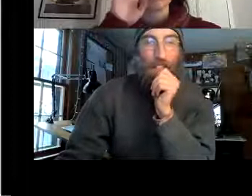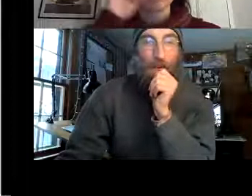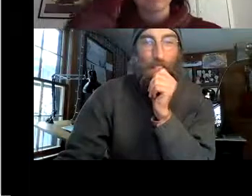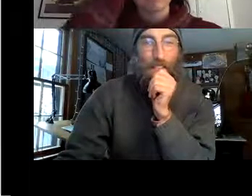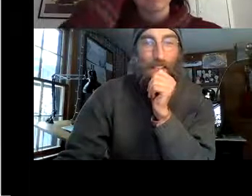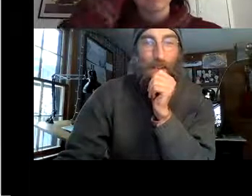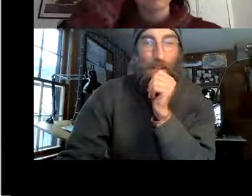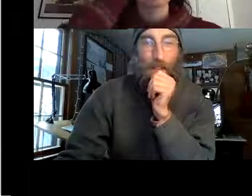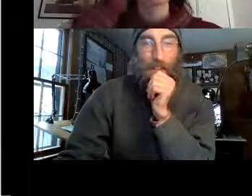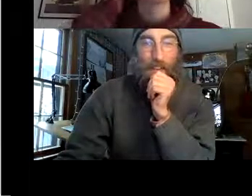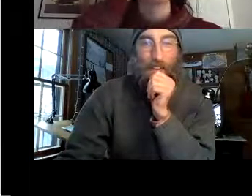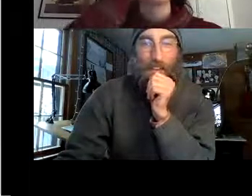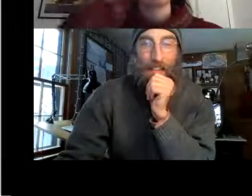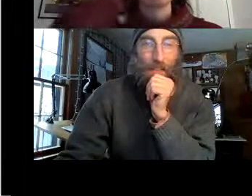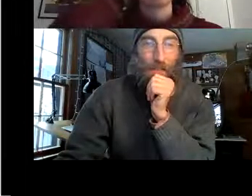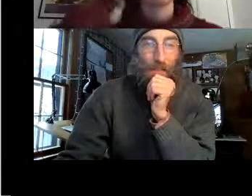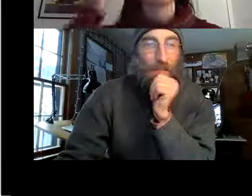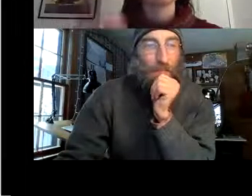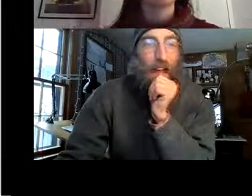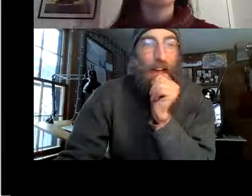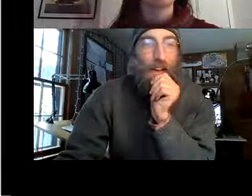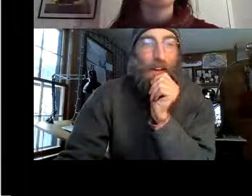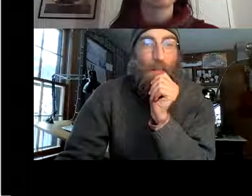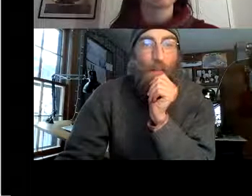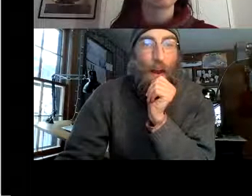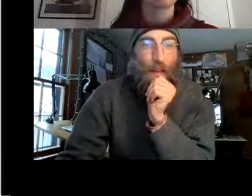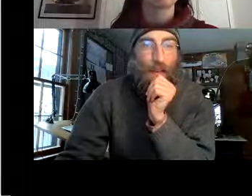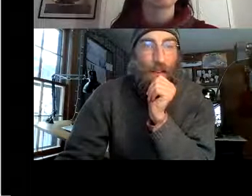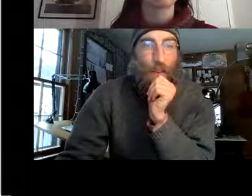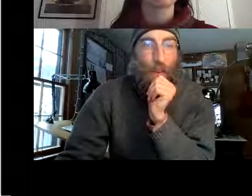let's see what he tells us about these, these students: "Out of 20 of them